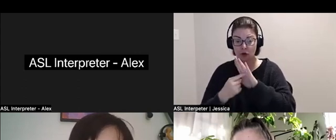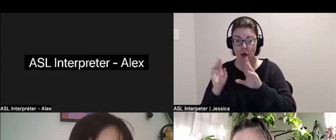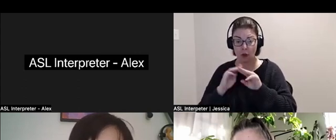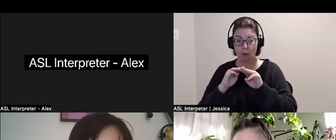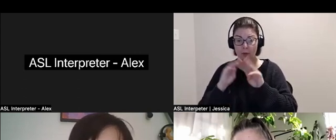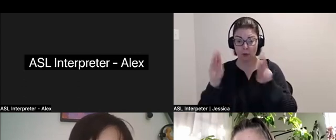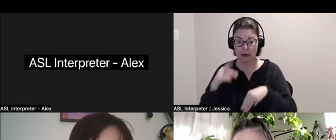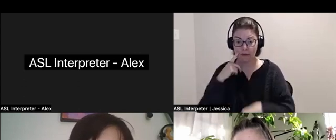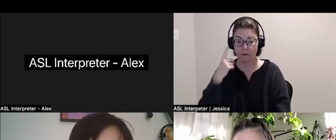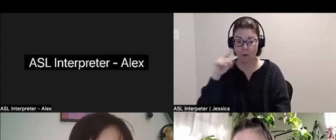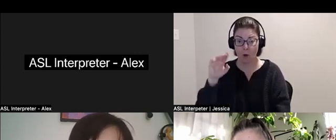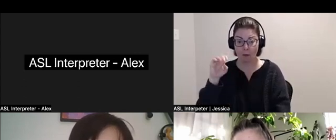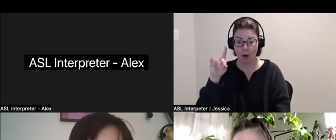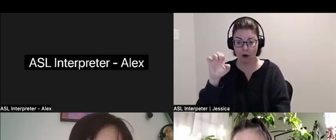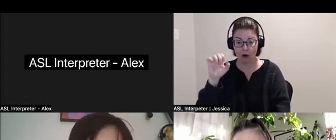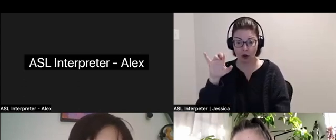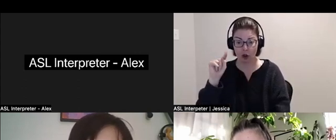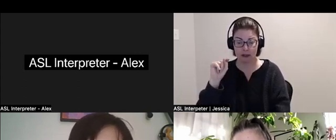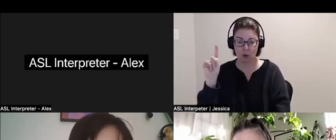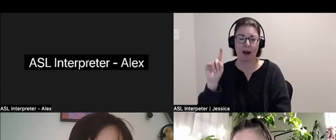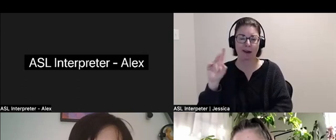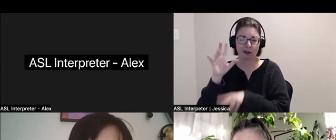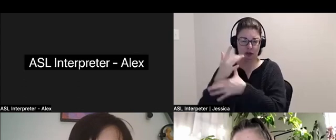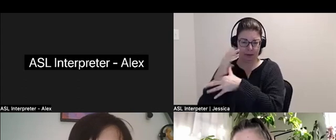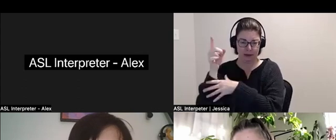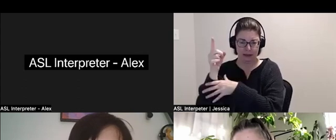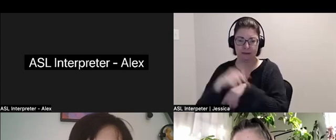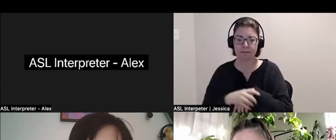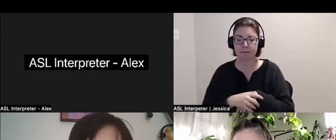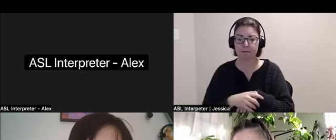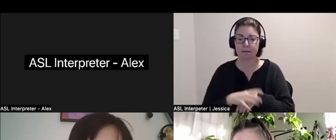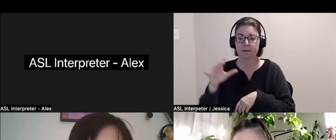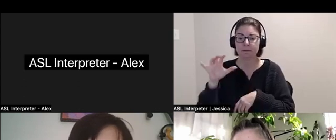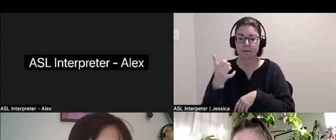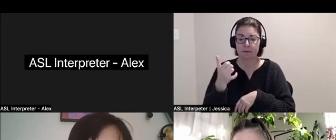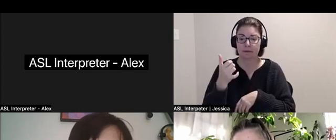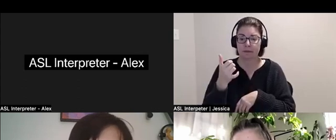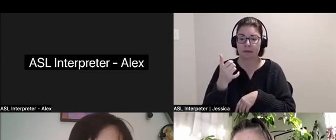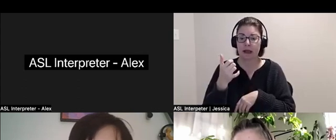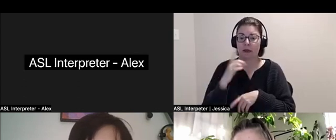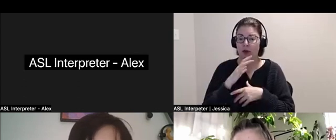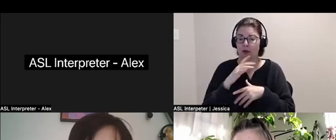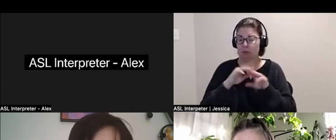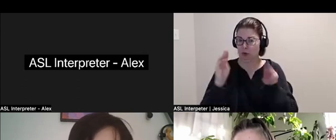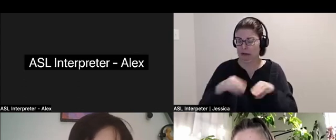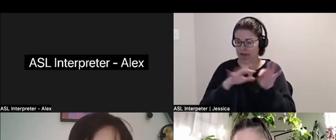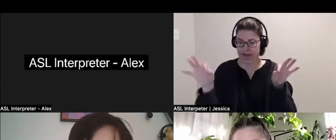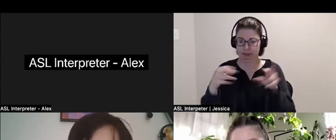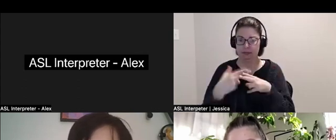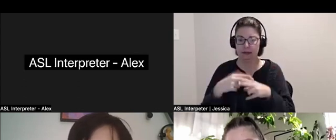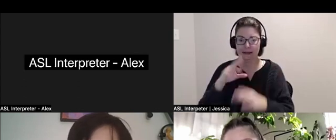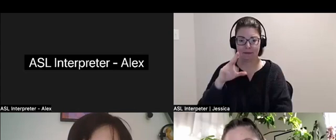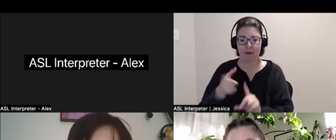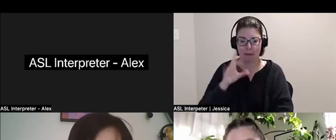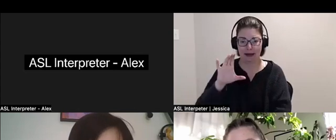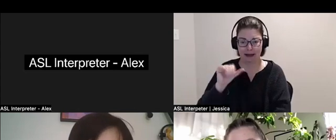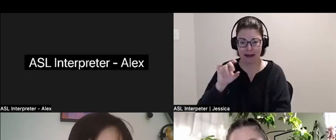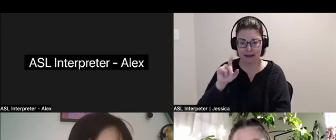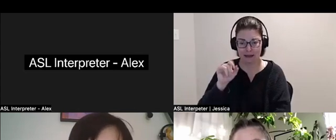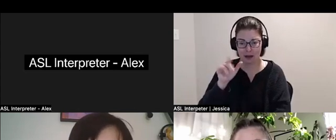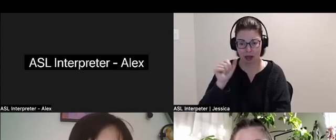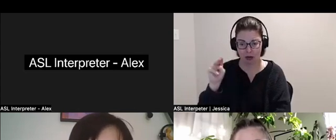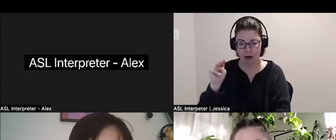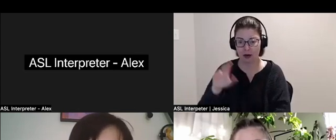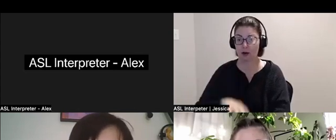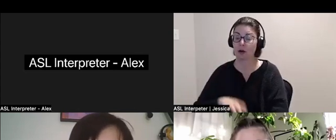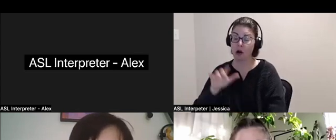Espacio de Arte Contemporáneo de Castellón, in Castellón, ARGOS centre for audiovisual arts, in Brussels,